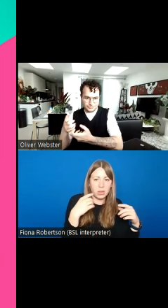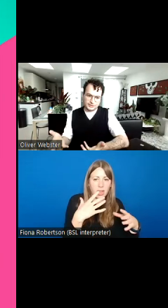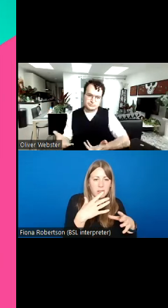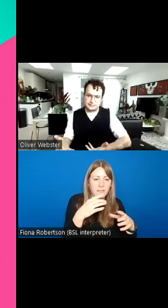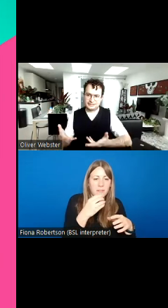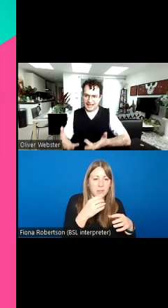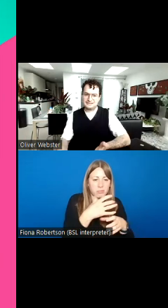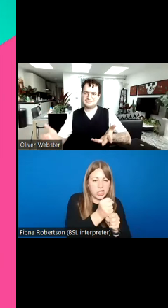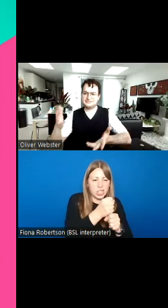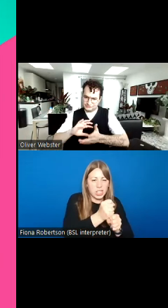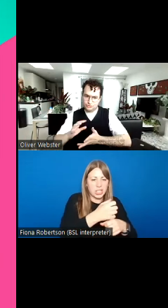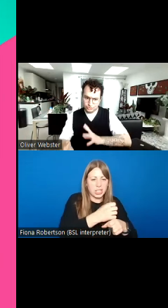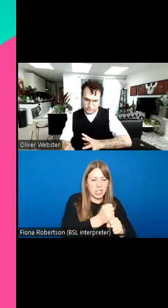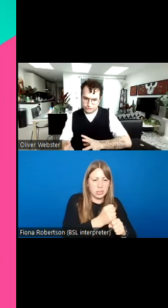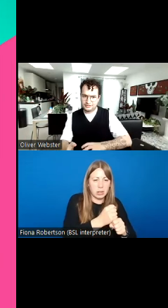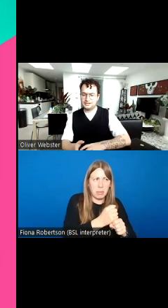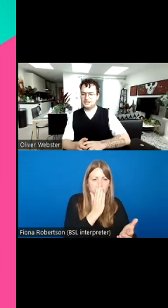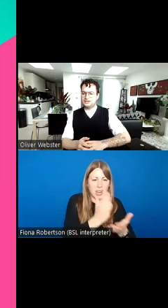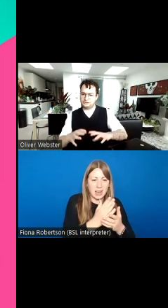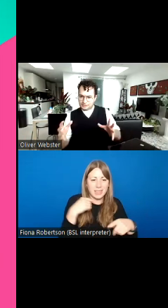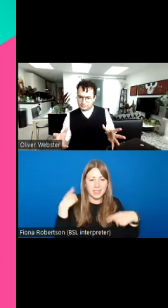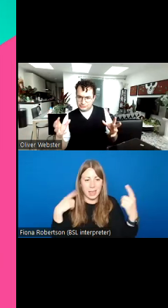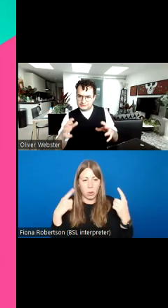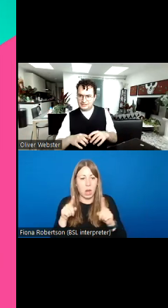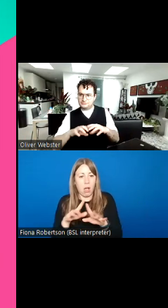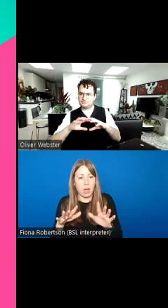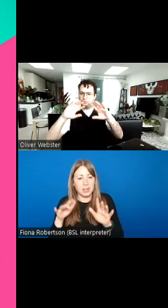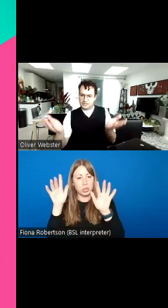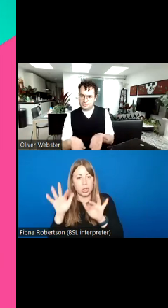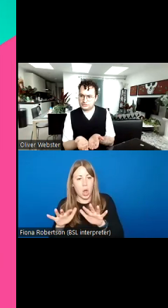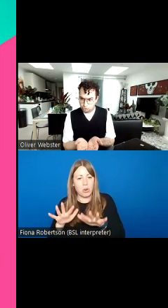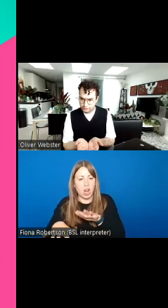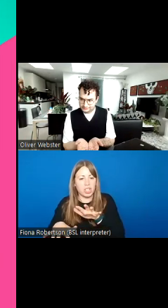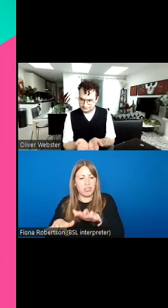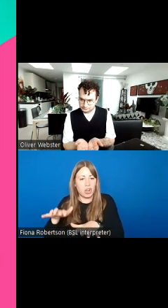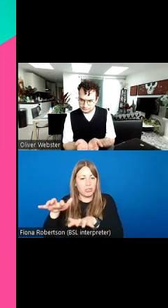you'd subtitle it as snow crunching. Subtitle the sound within that story.